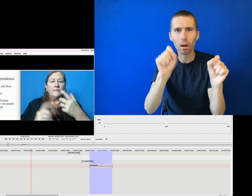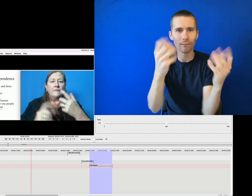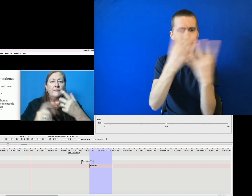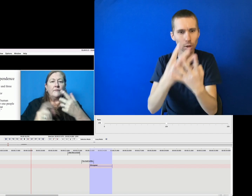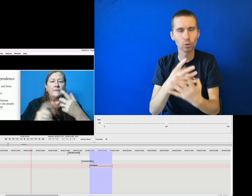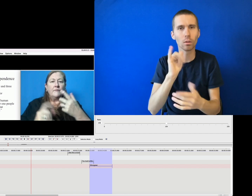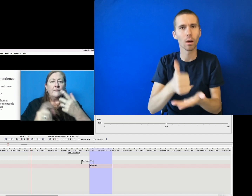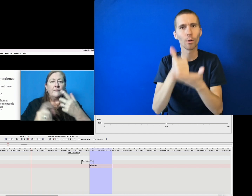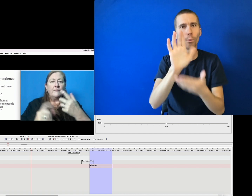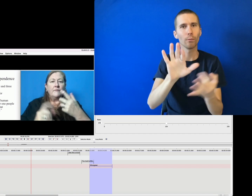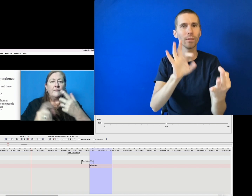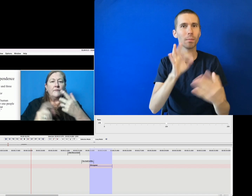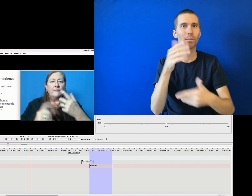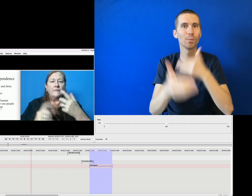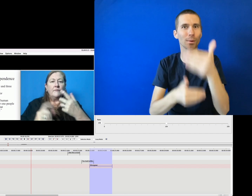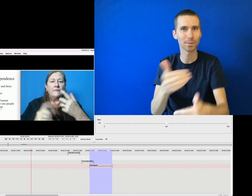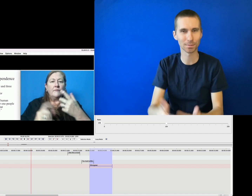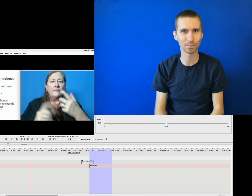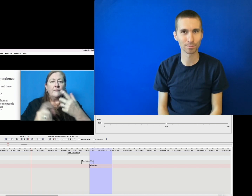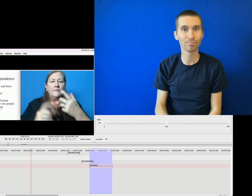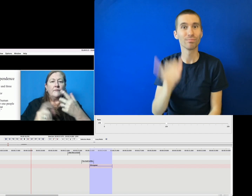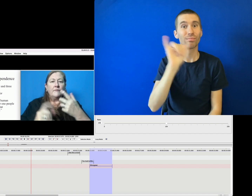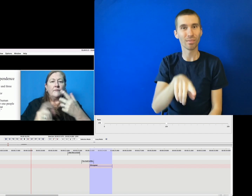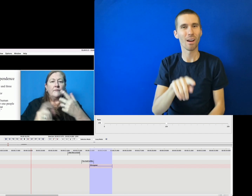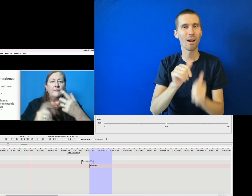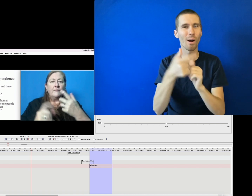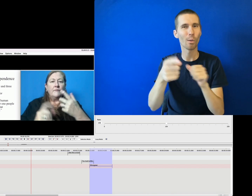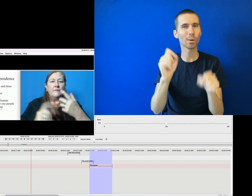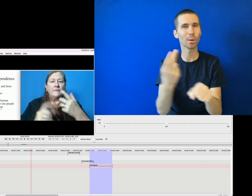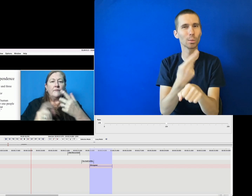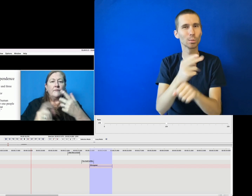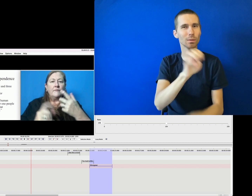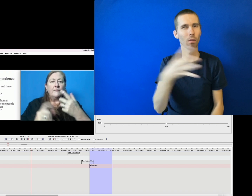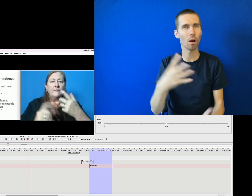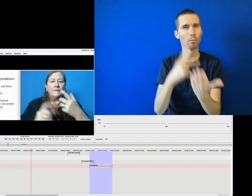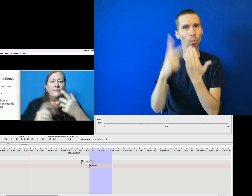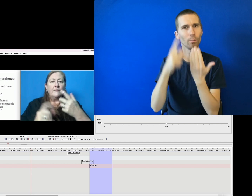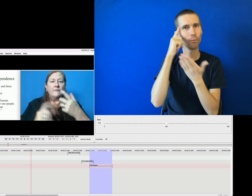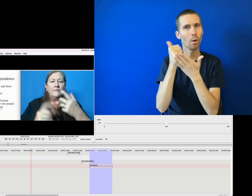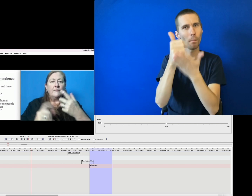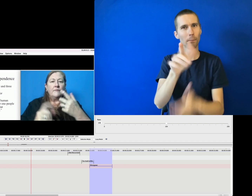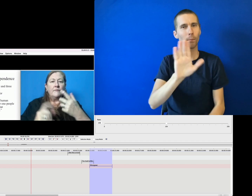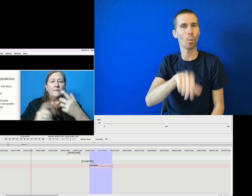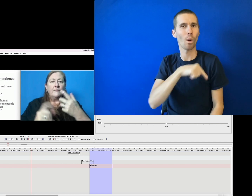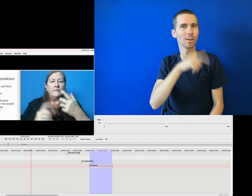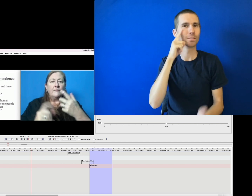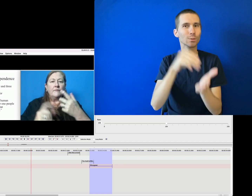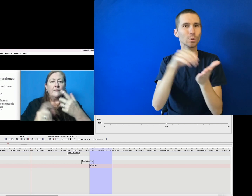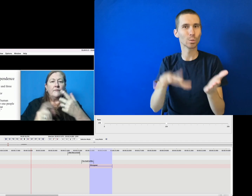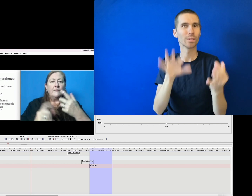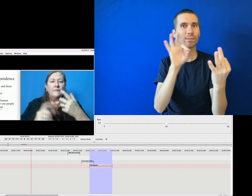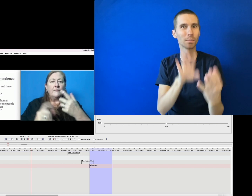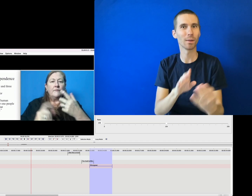The ability to identify specific areas is helpful for your feedback process. That's how you can use the ELAN program to assist the quality of student feedback.